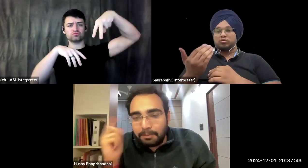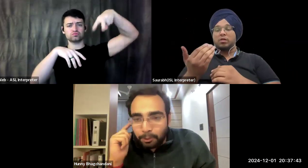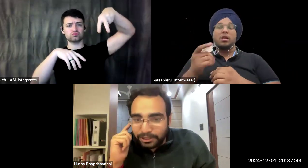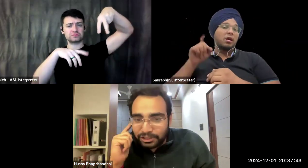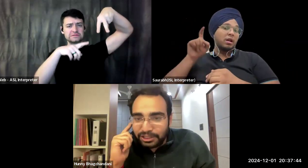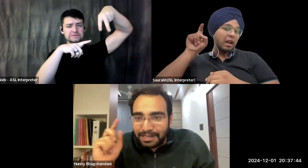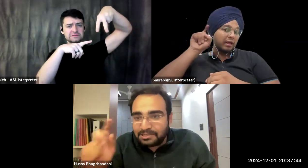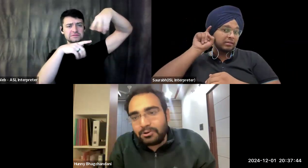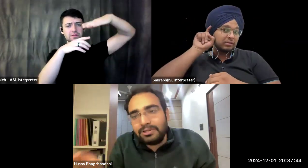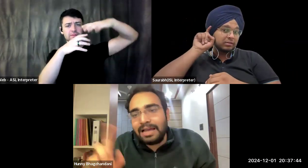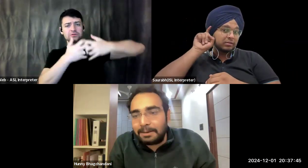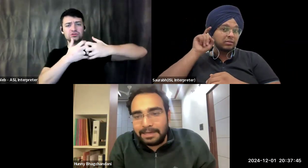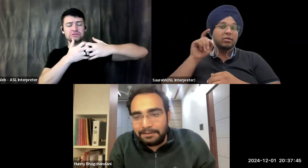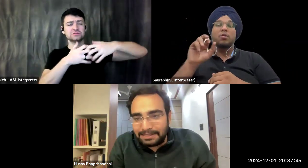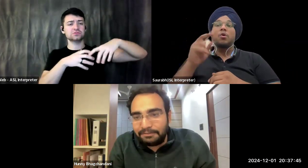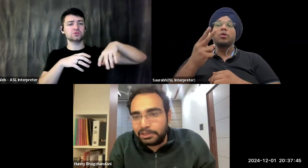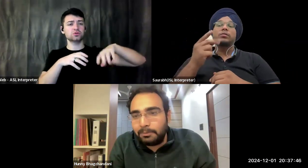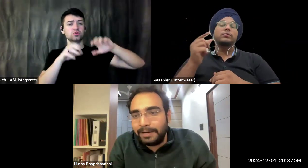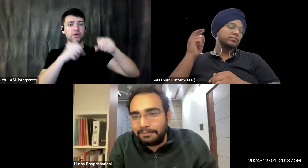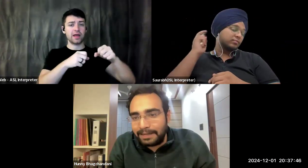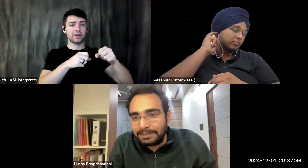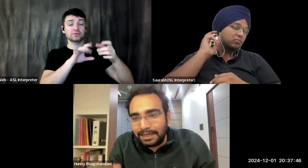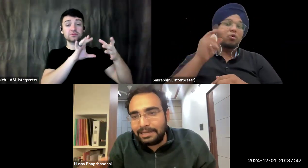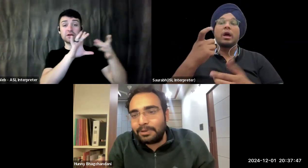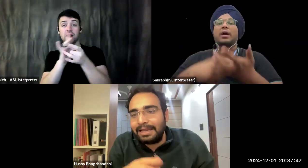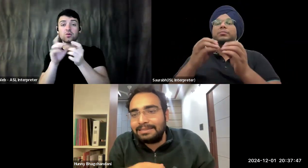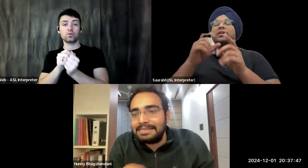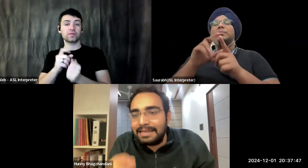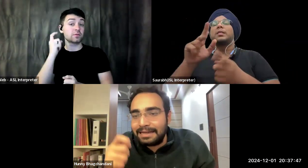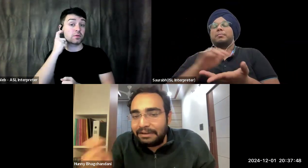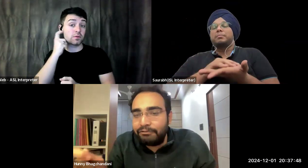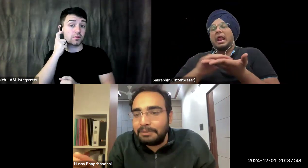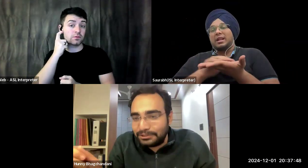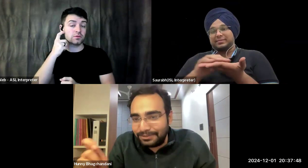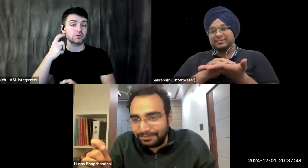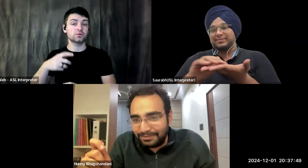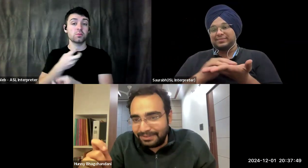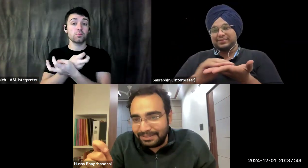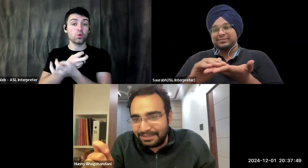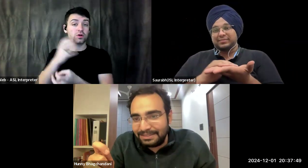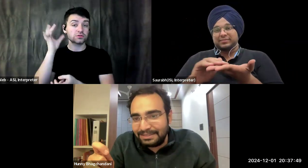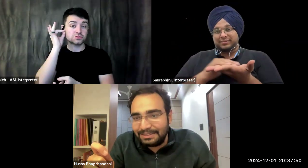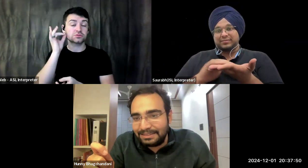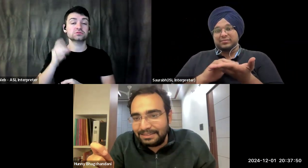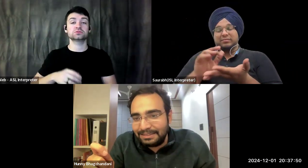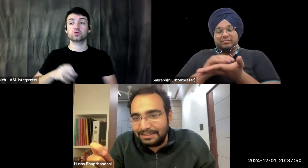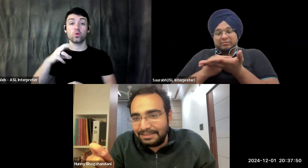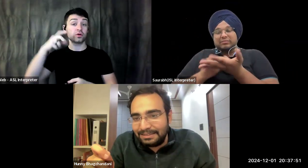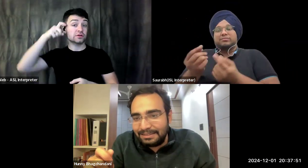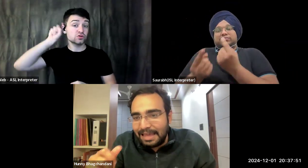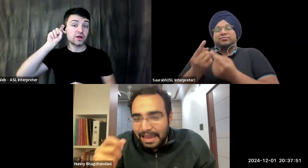or the bone conduction device, or the RBD device if we show Braille device, and you can access that information.